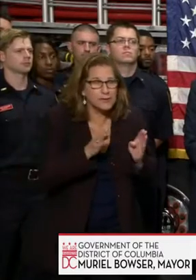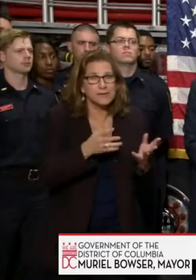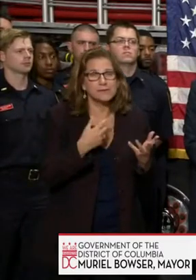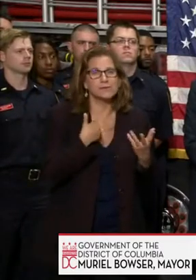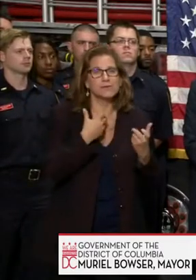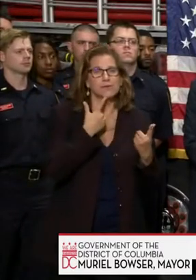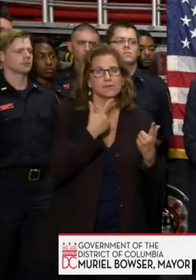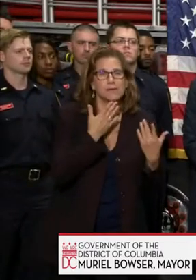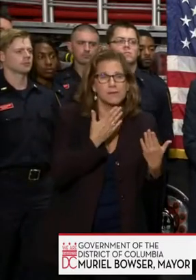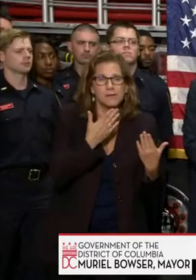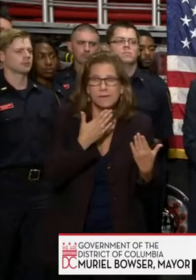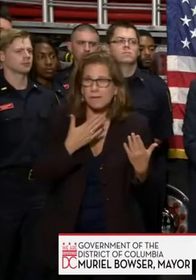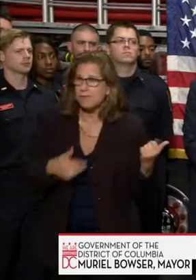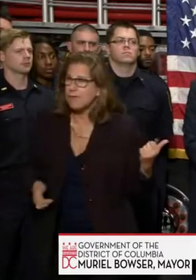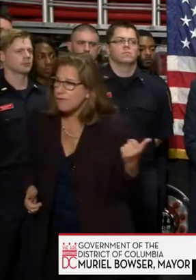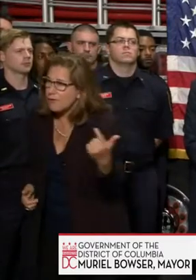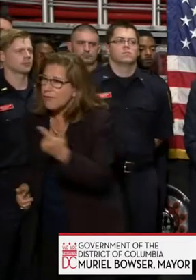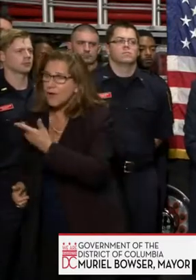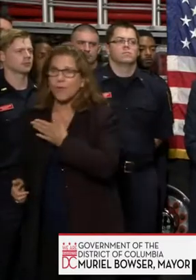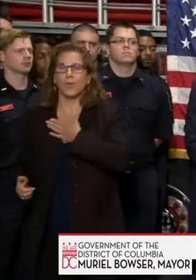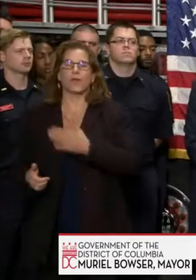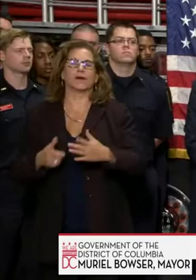NEEDED. WE ARE STRONGER AND SAFER